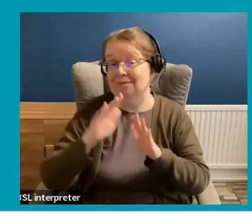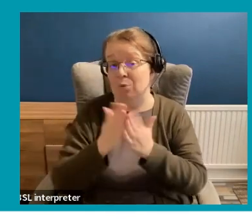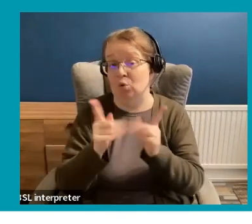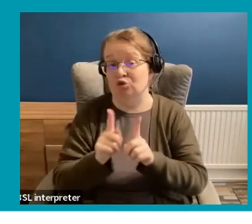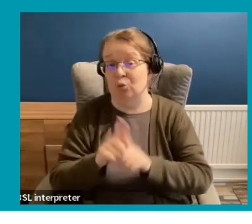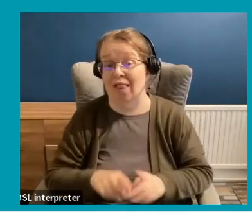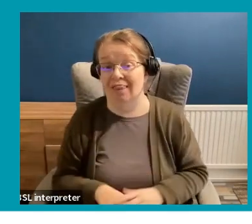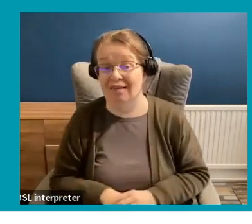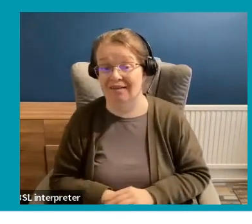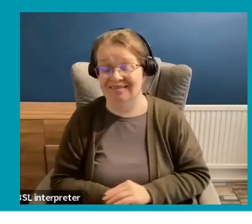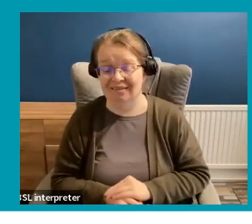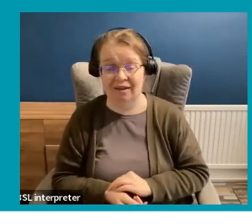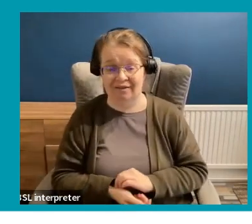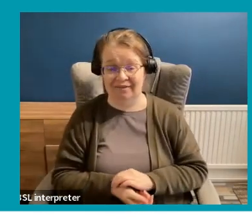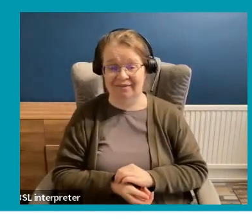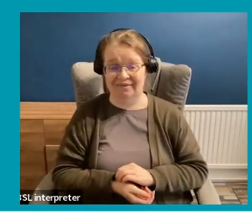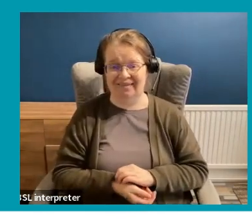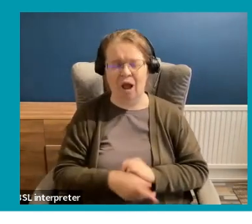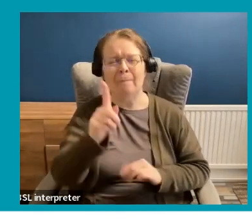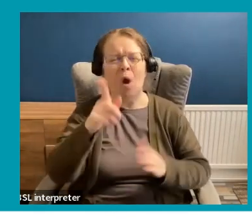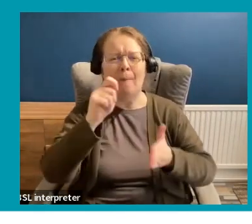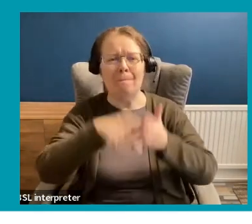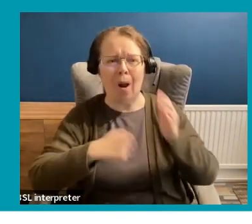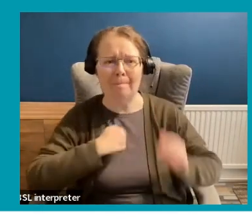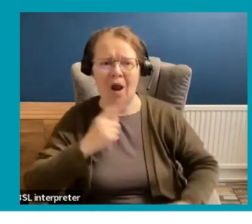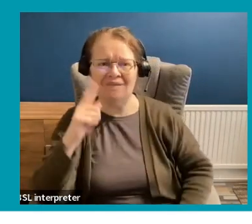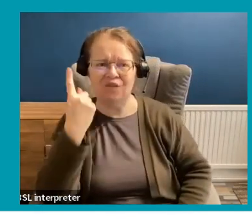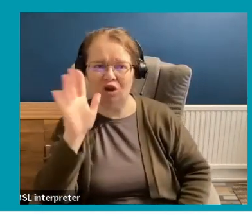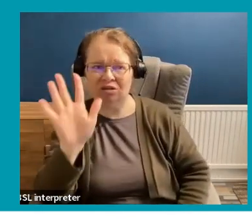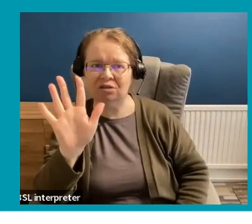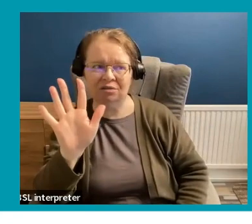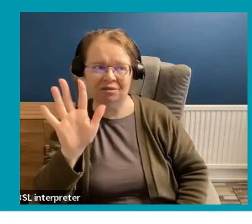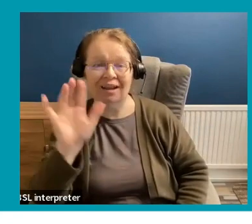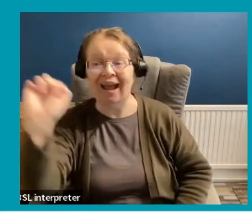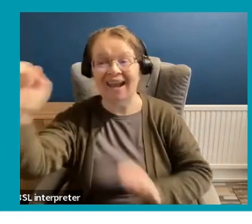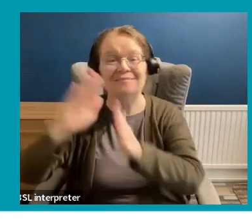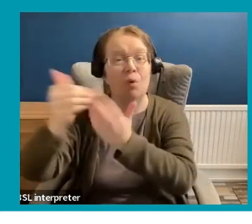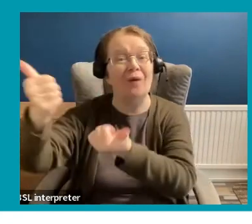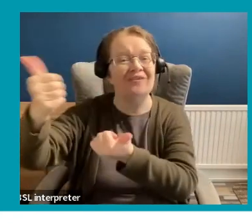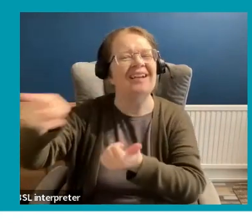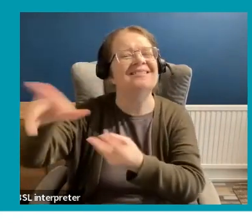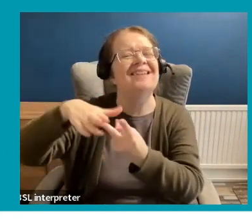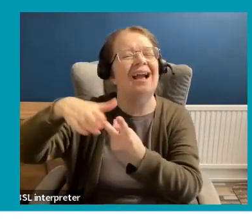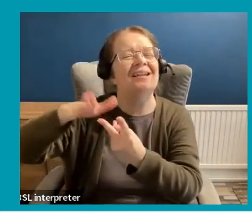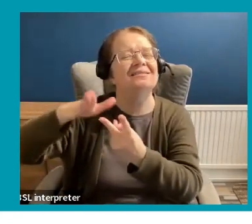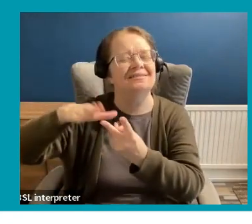Lots of good books out there.